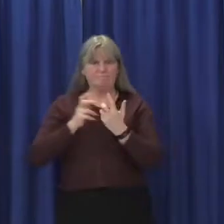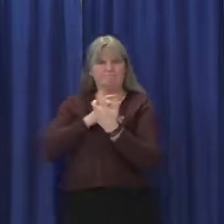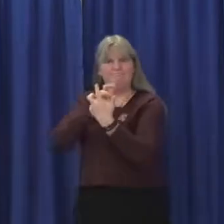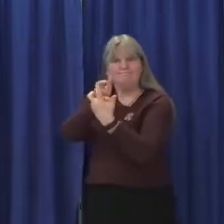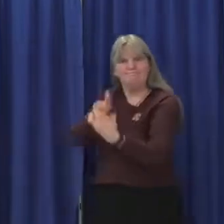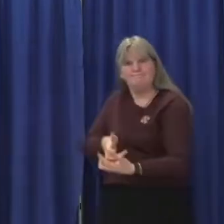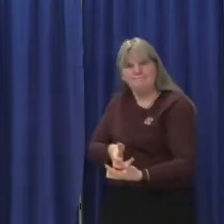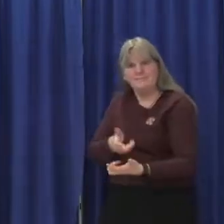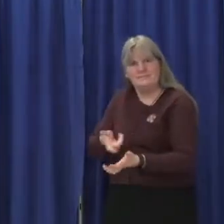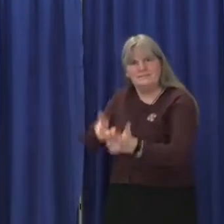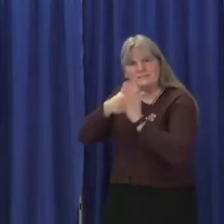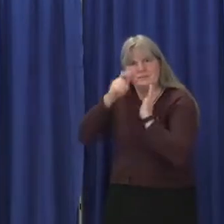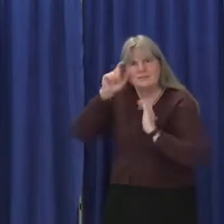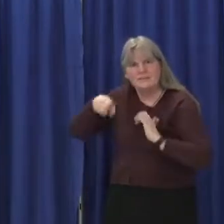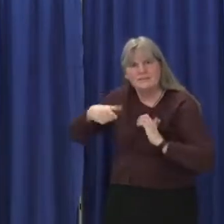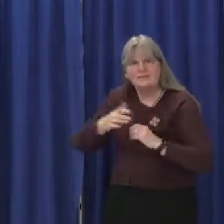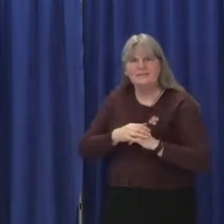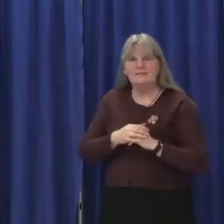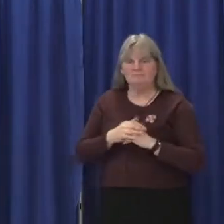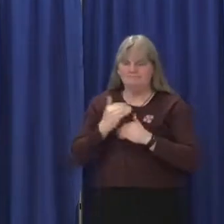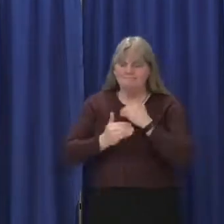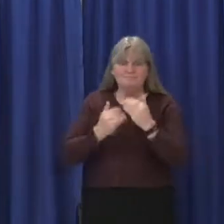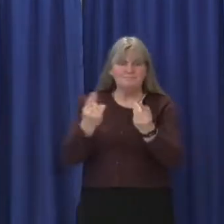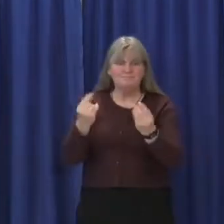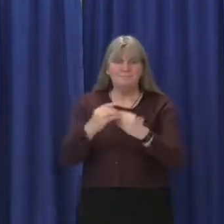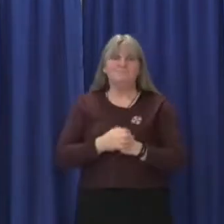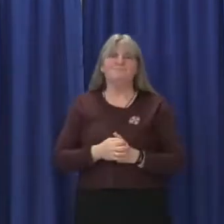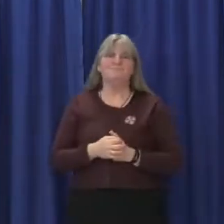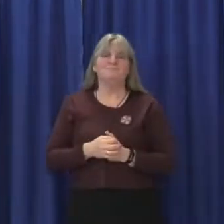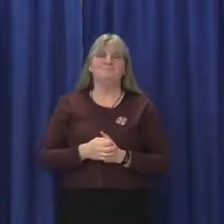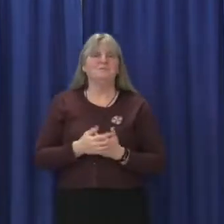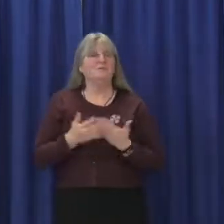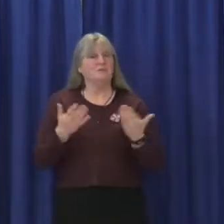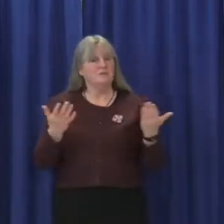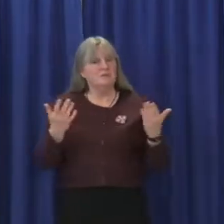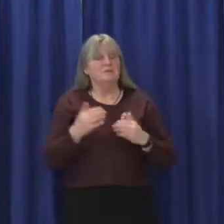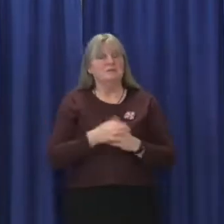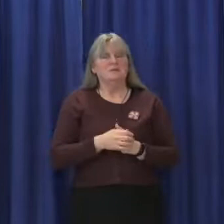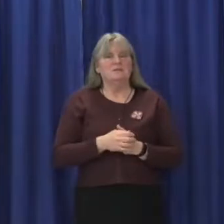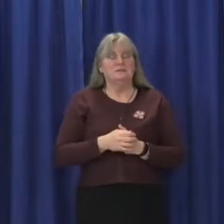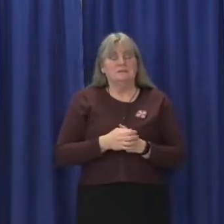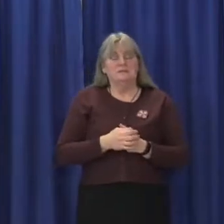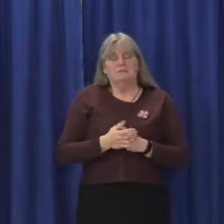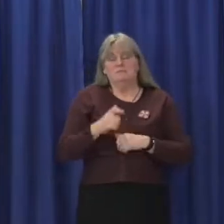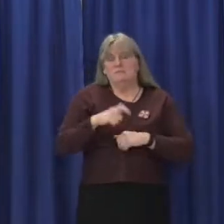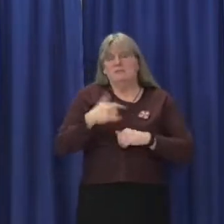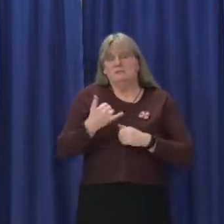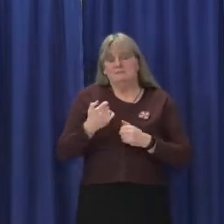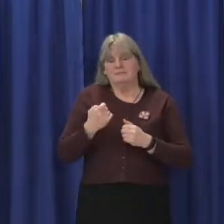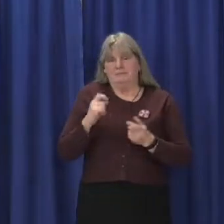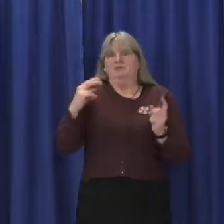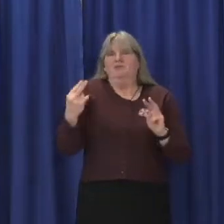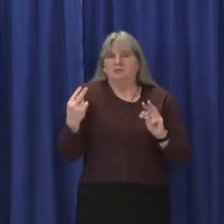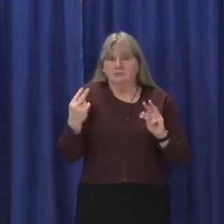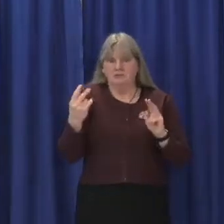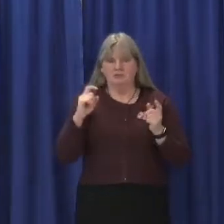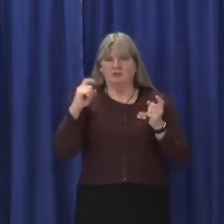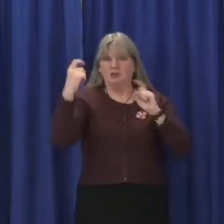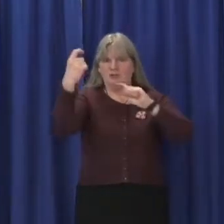and which steps we need to take. And so here again, we are at a point of transition. This means that the government